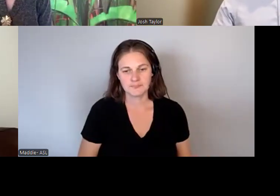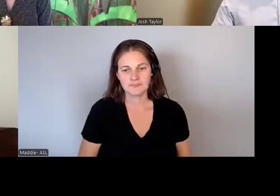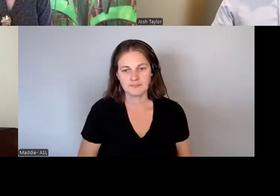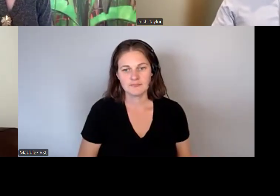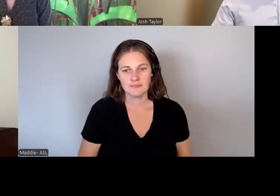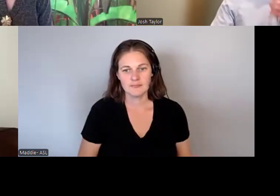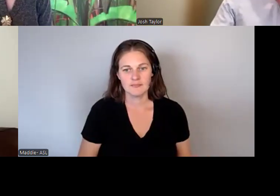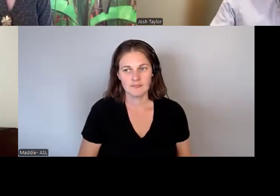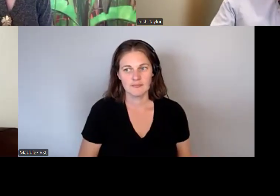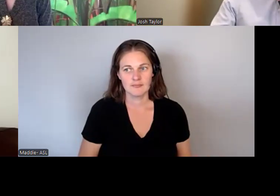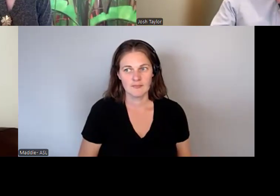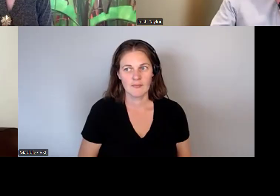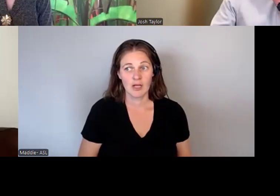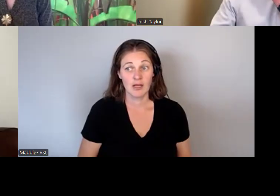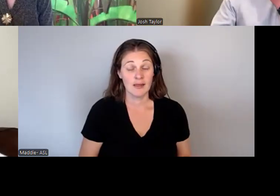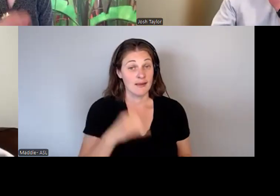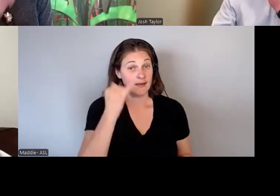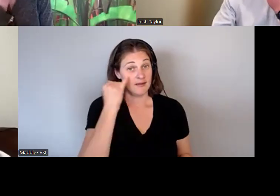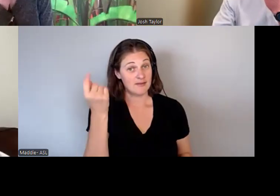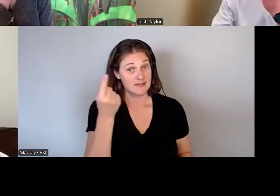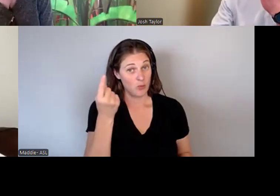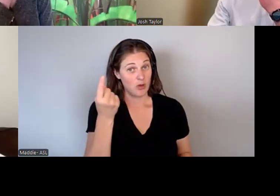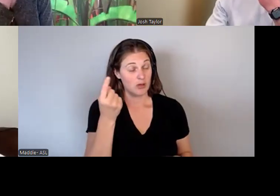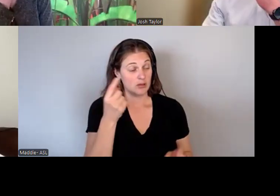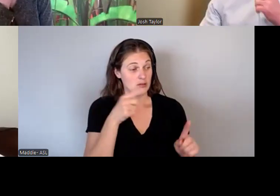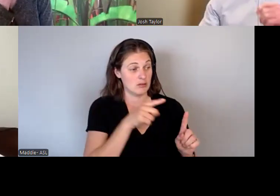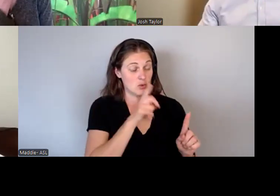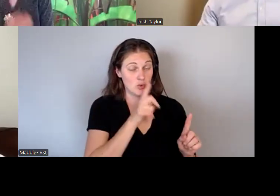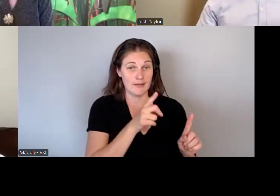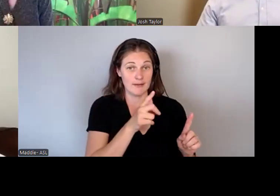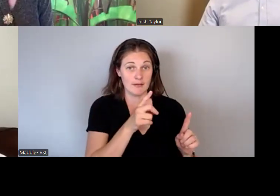when somebody really is open to the flexibility,